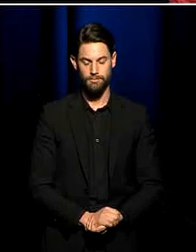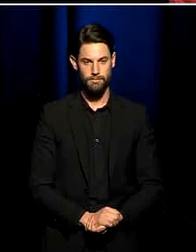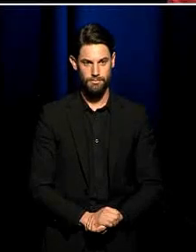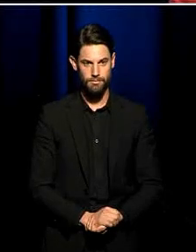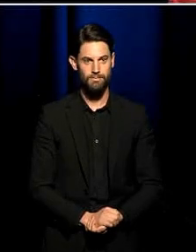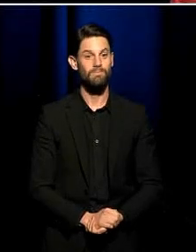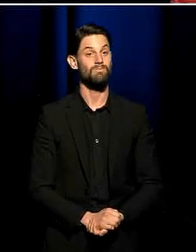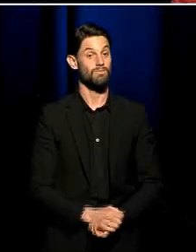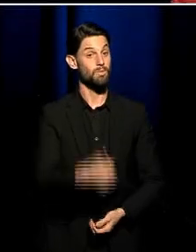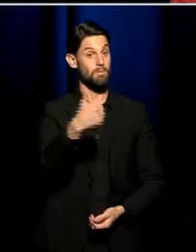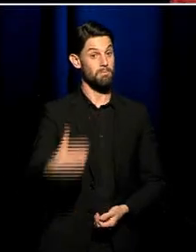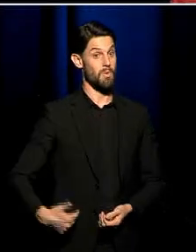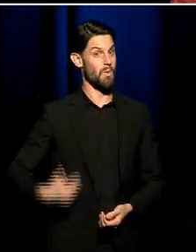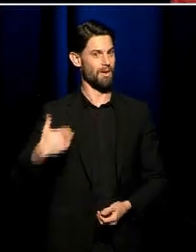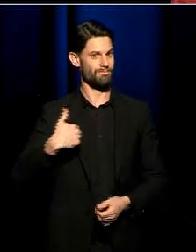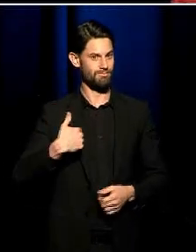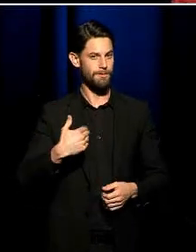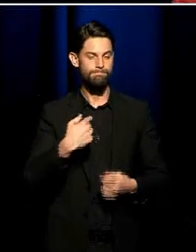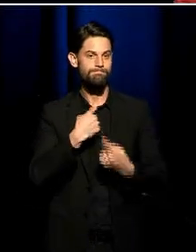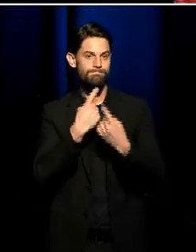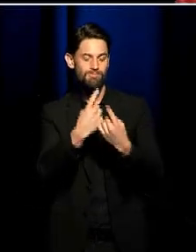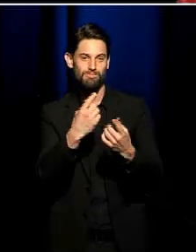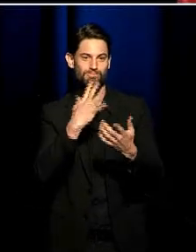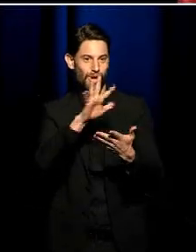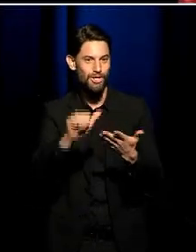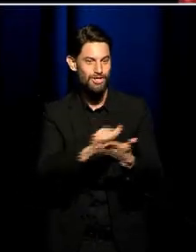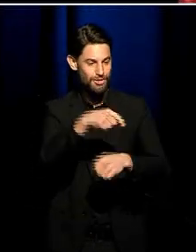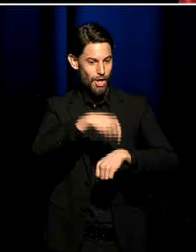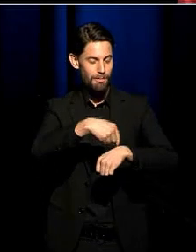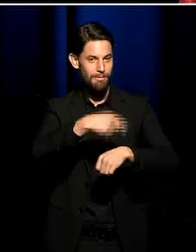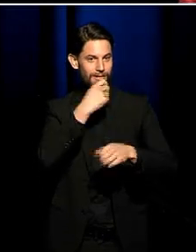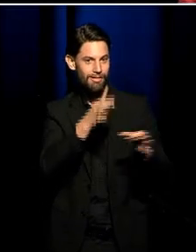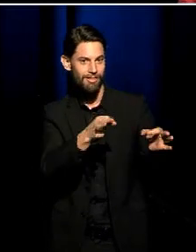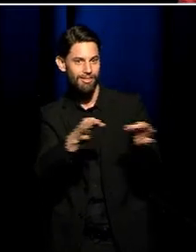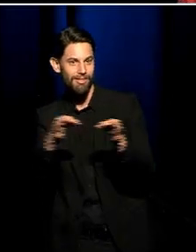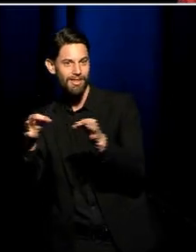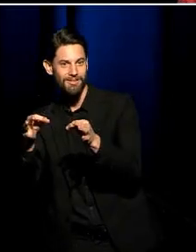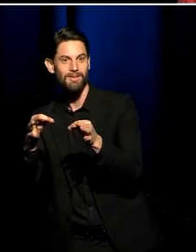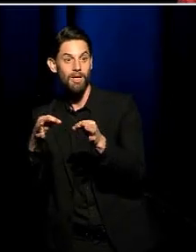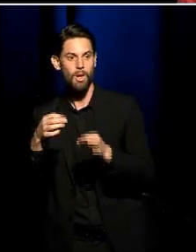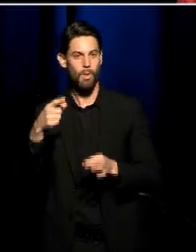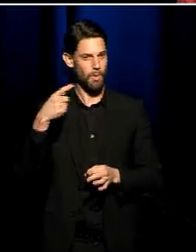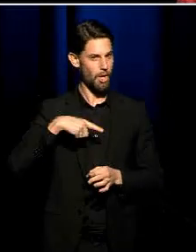Good morning, everybody. I apologise for the slight delay. That has been the result of the necessity for people